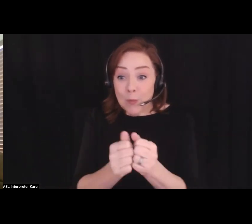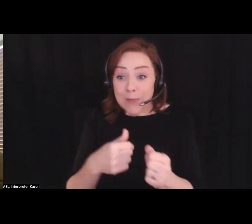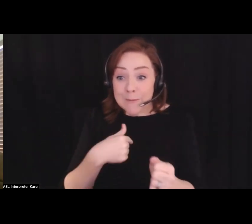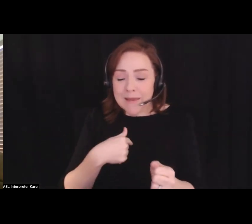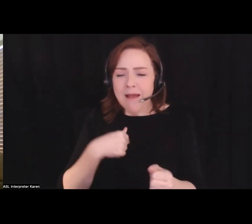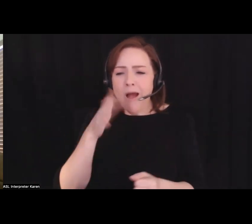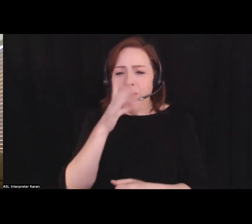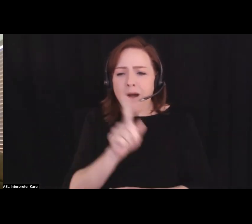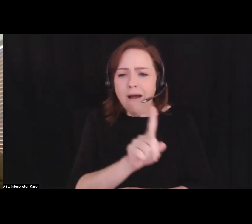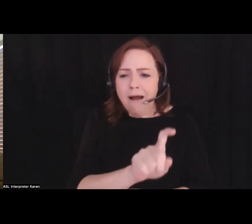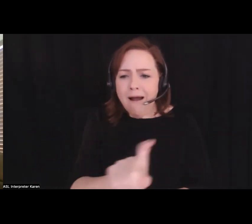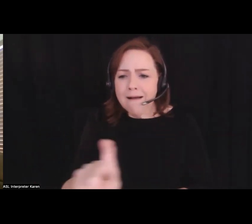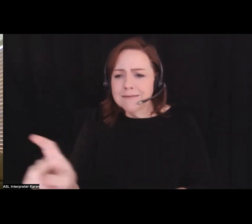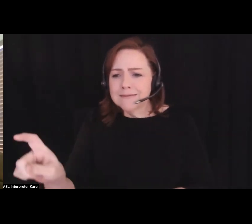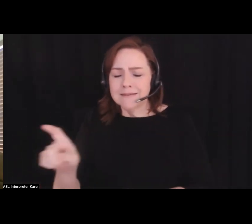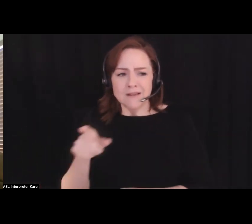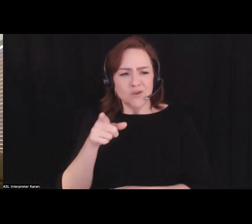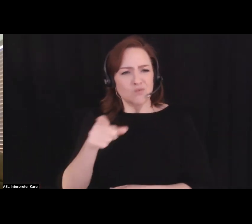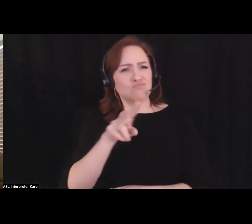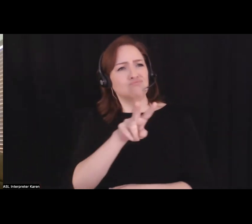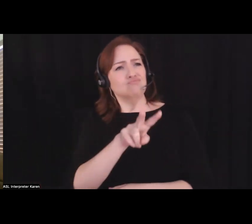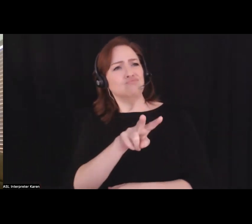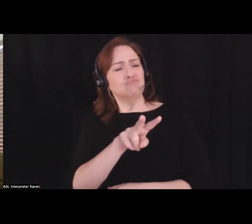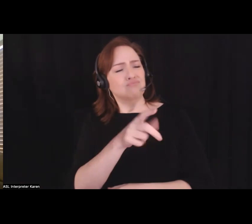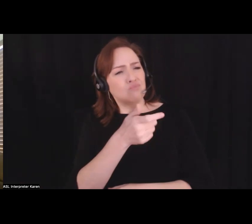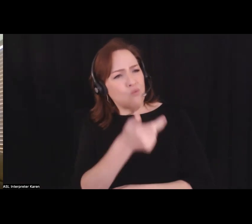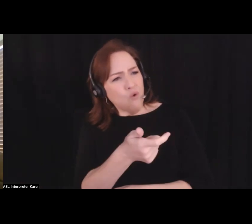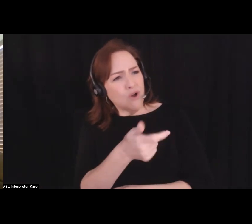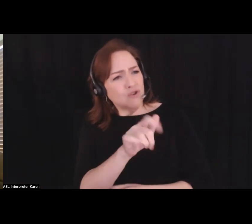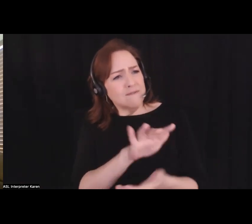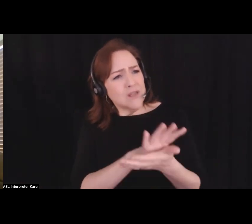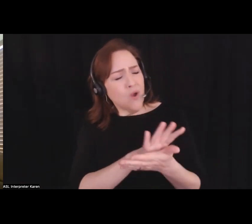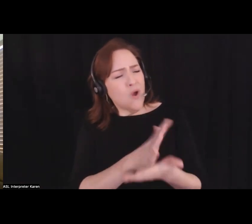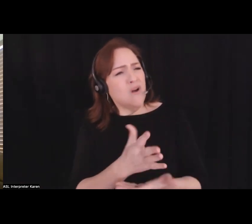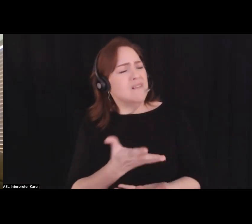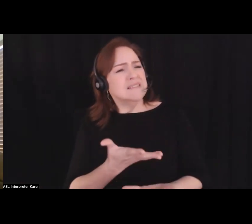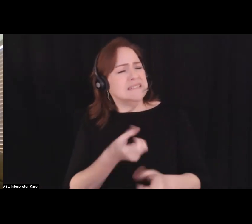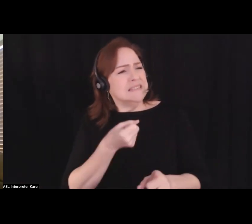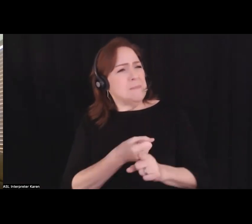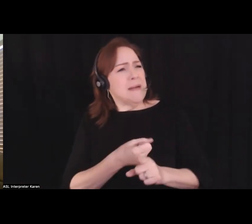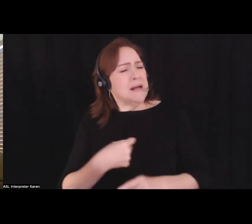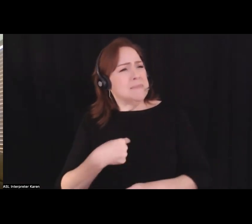how it made you feel. and so today what I'm hoping is that you take a few minutes either